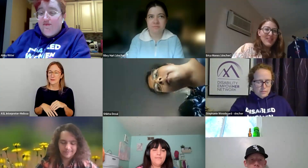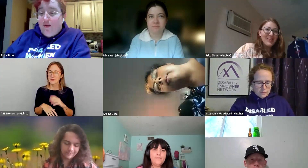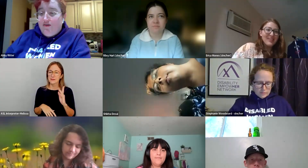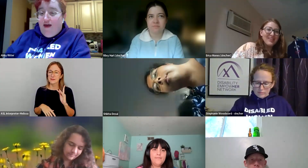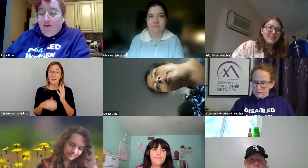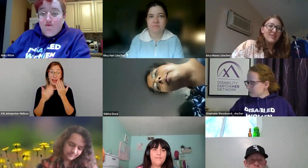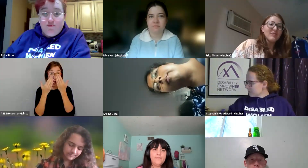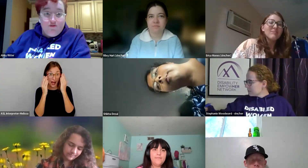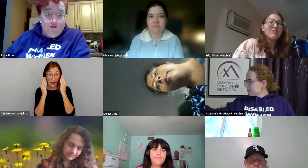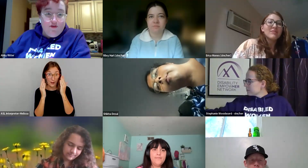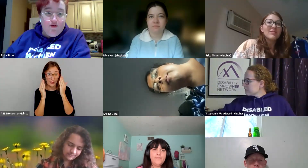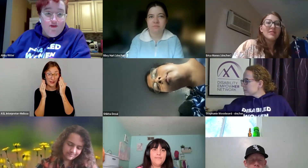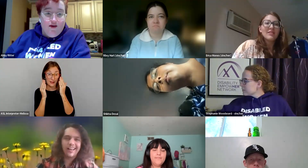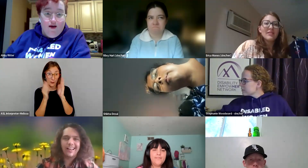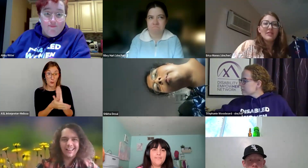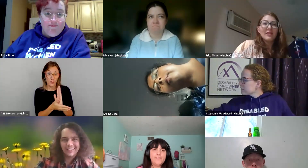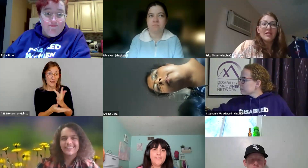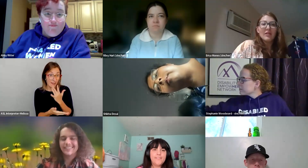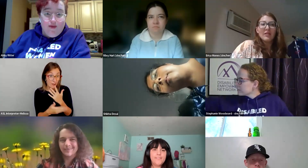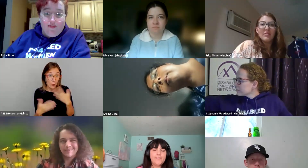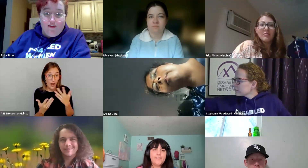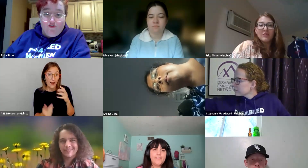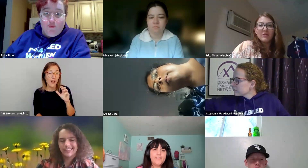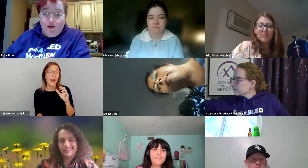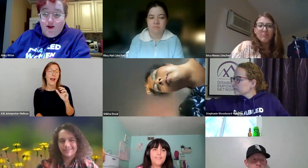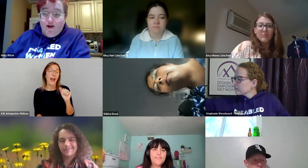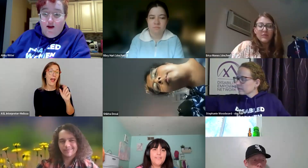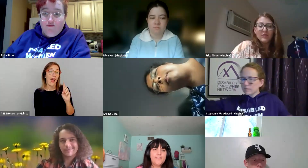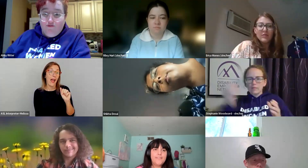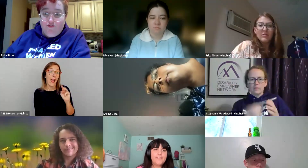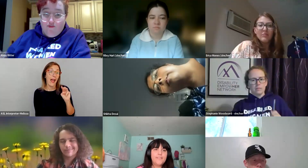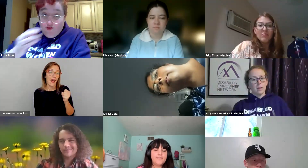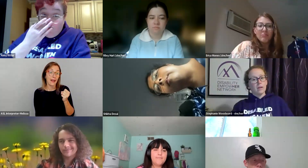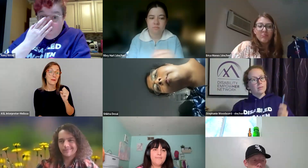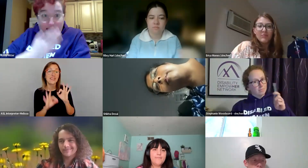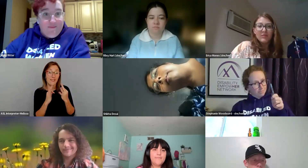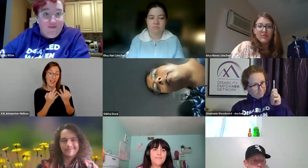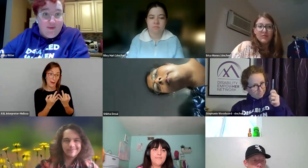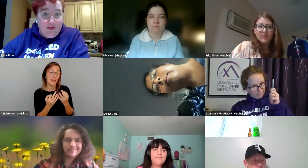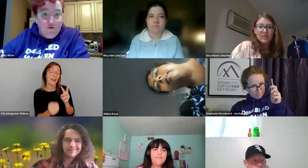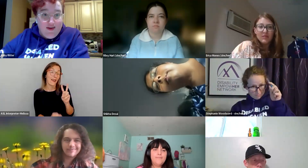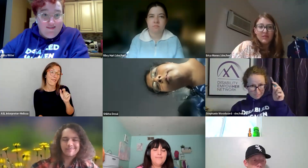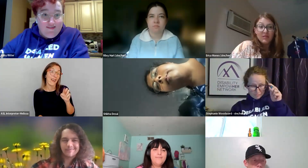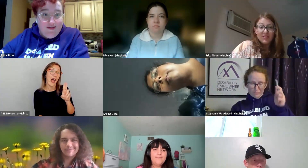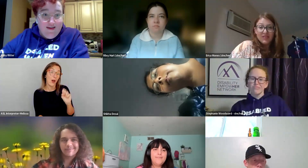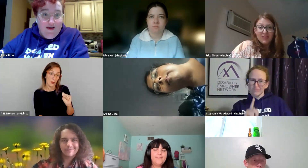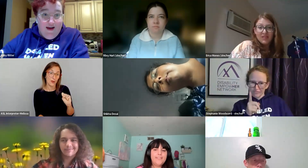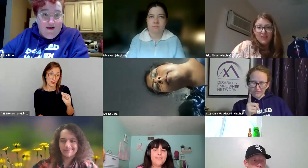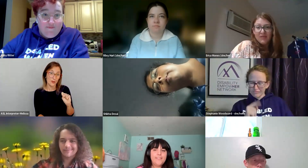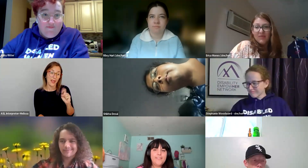way around without tripping over anything. I favorite Halloween movie